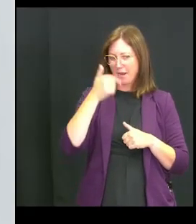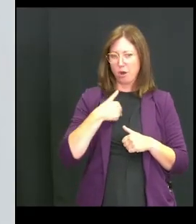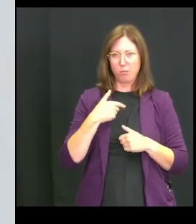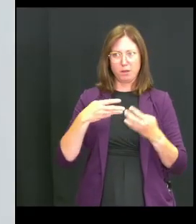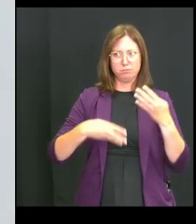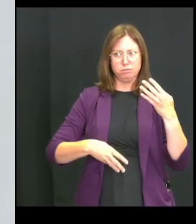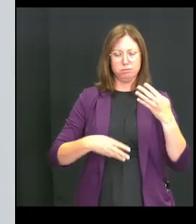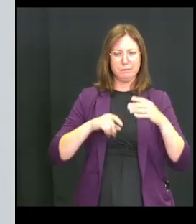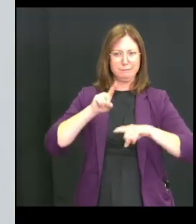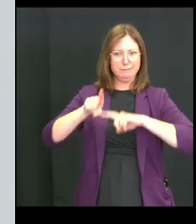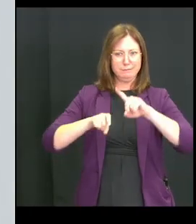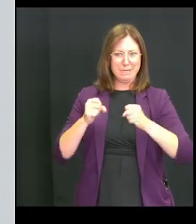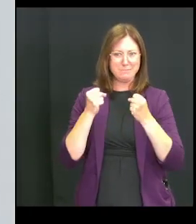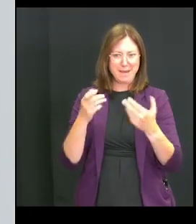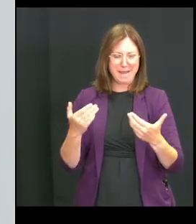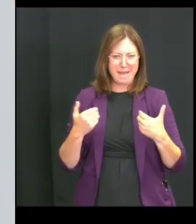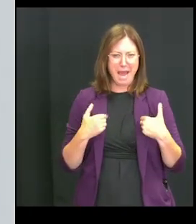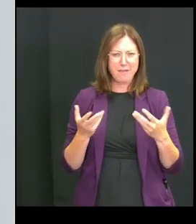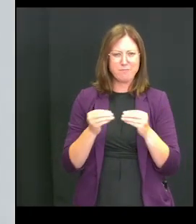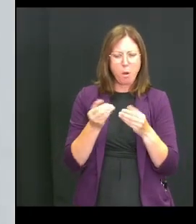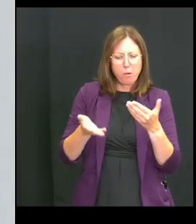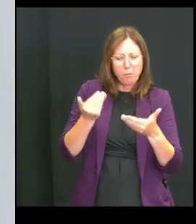and I have a lot of things that I want to dig into Eric's findings.